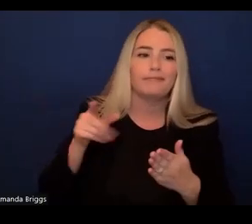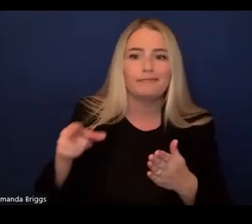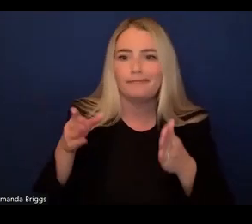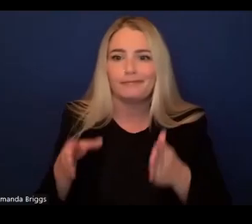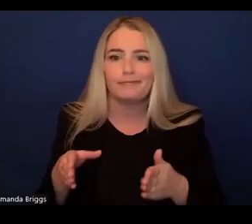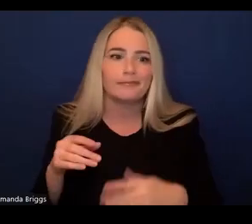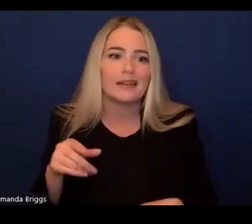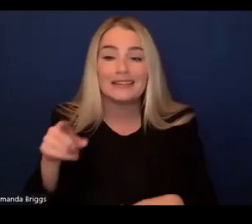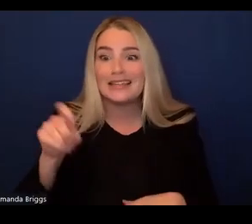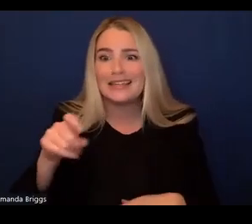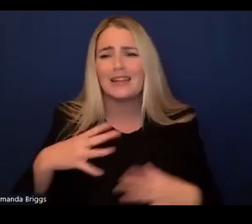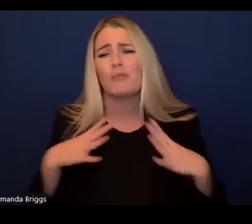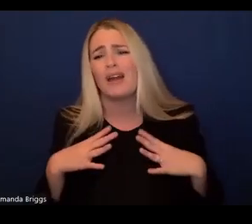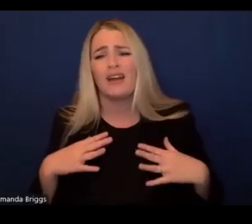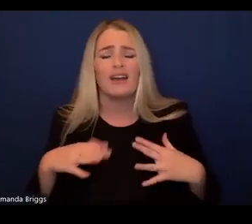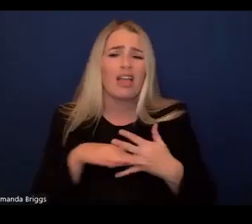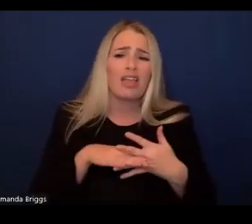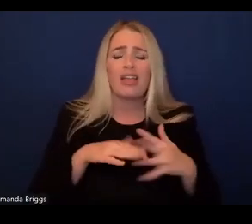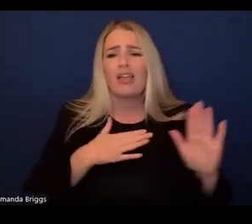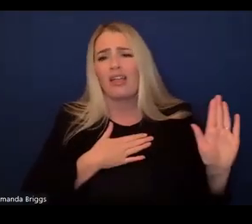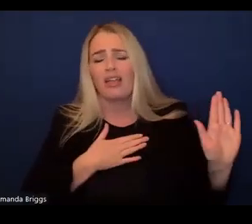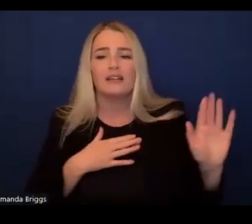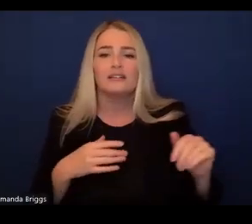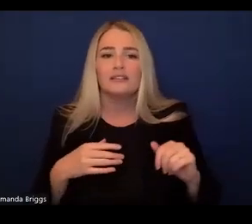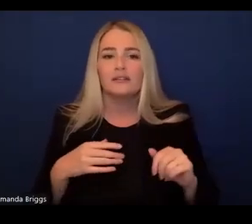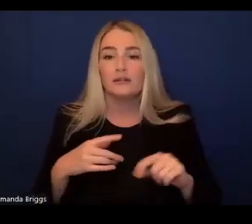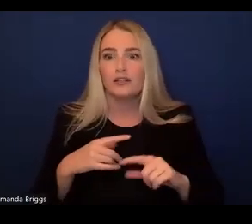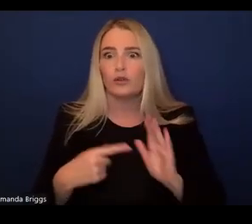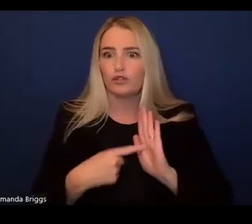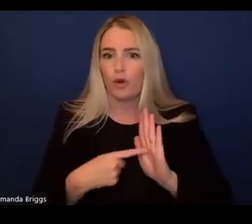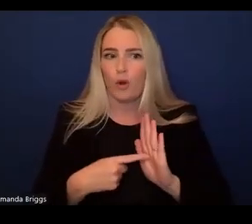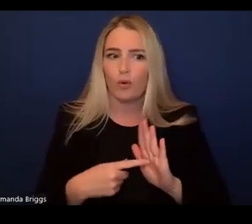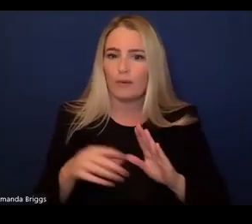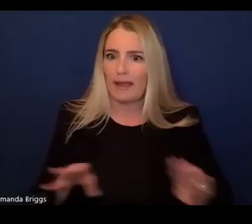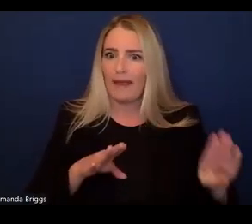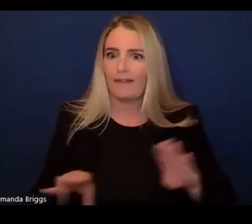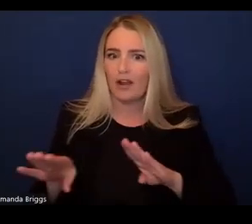needs a break and instead, exhibits behaviors.